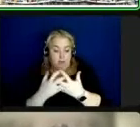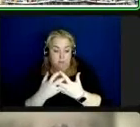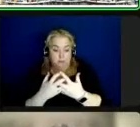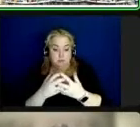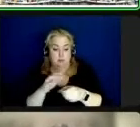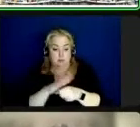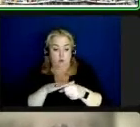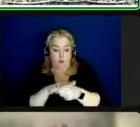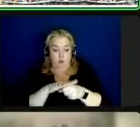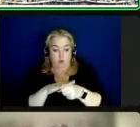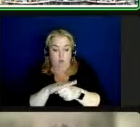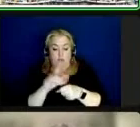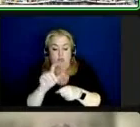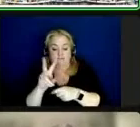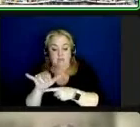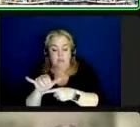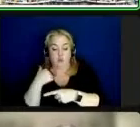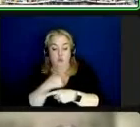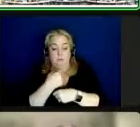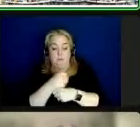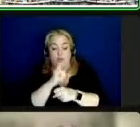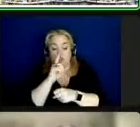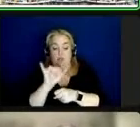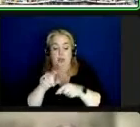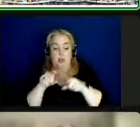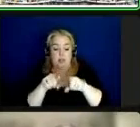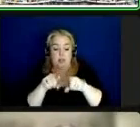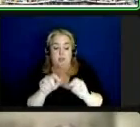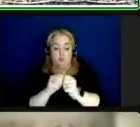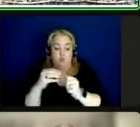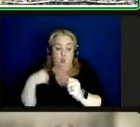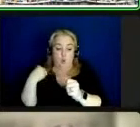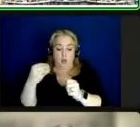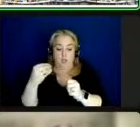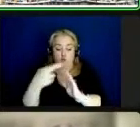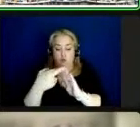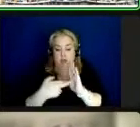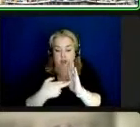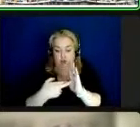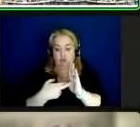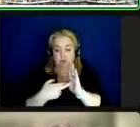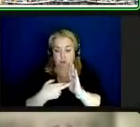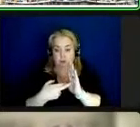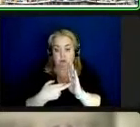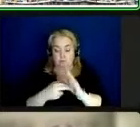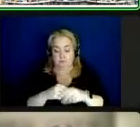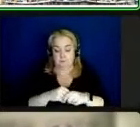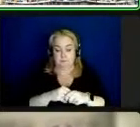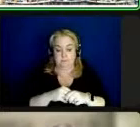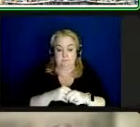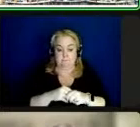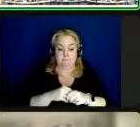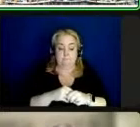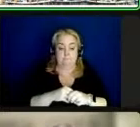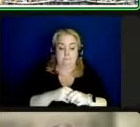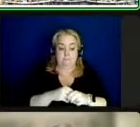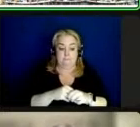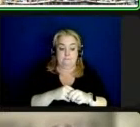BE A GOOD PREDICTOR OF REVENUE THEN THIRD WHERE APPLICABLE. AND THIS IS MOSTLY FOR